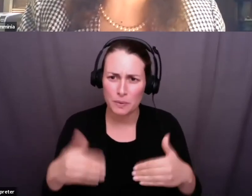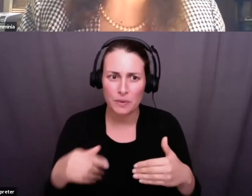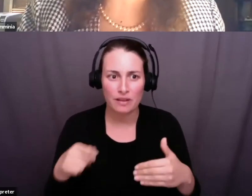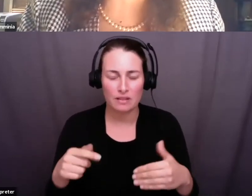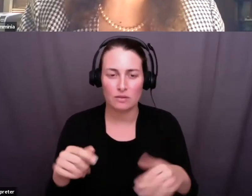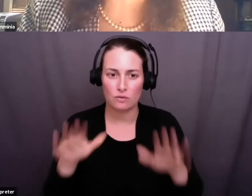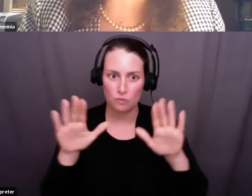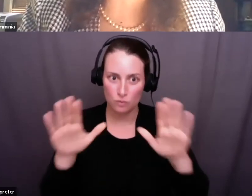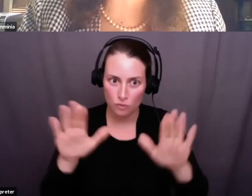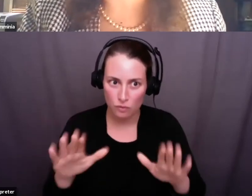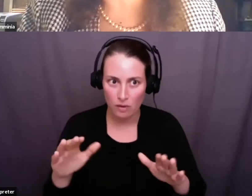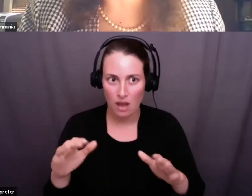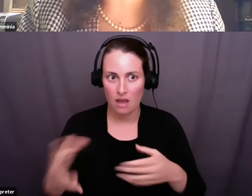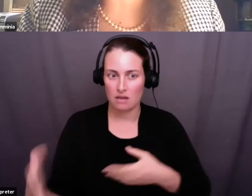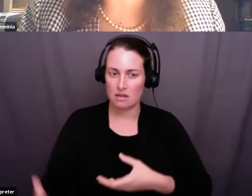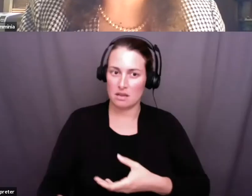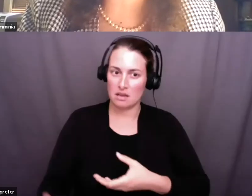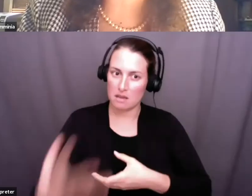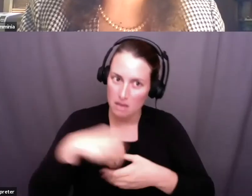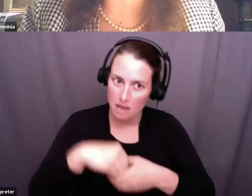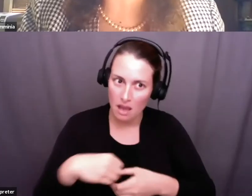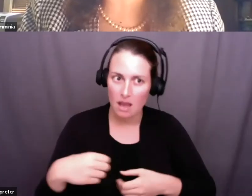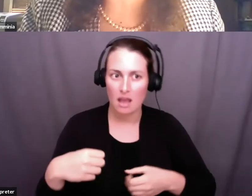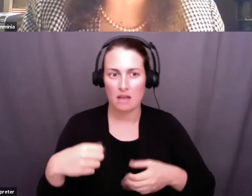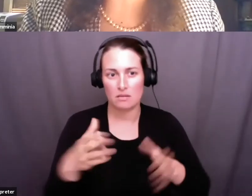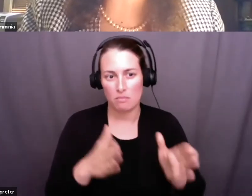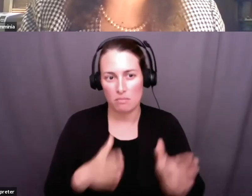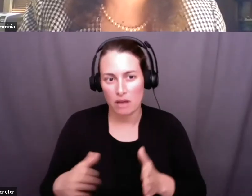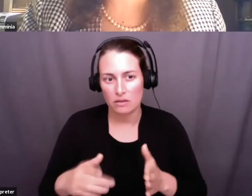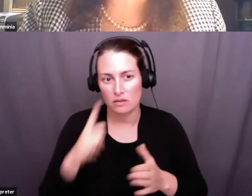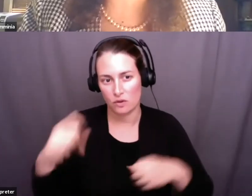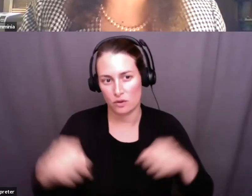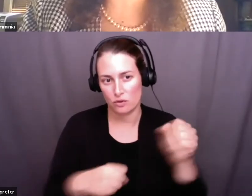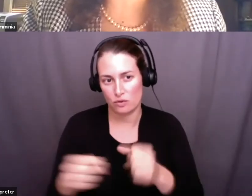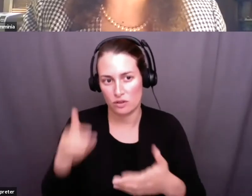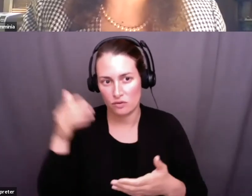process. And that’s a credit to everybody who’s on the panels and who have been working